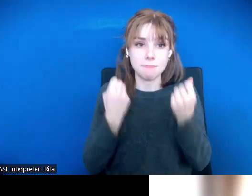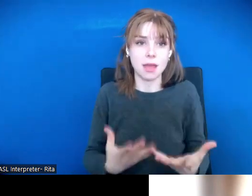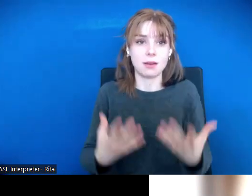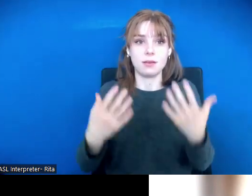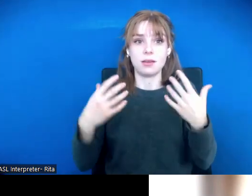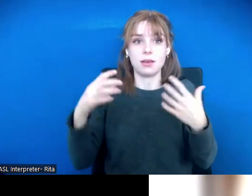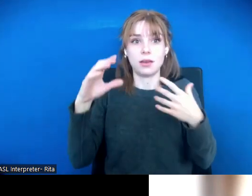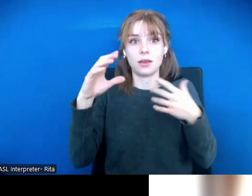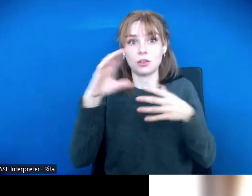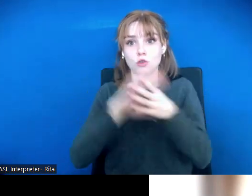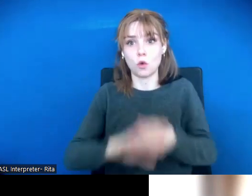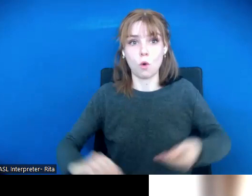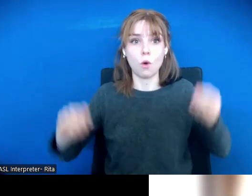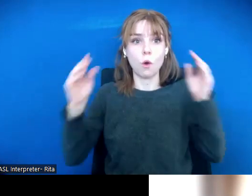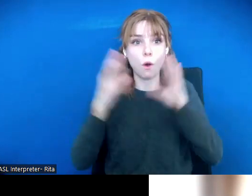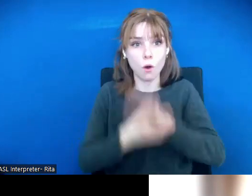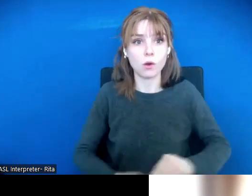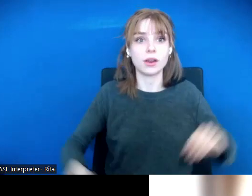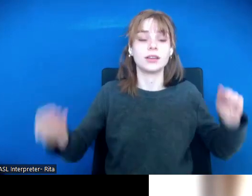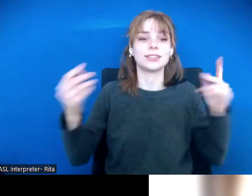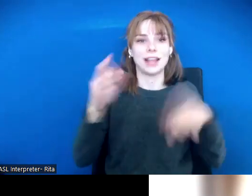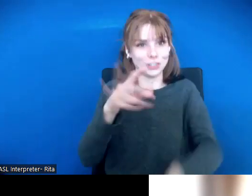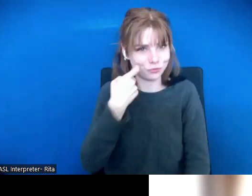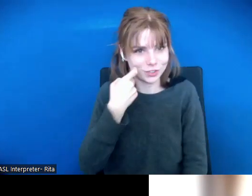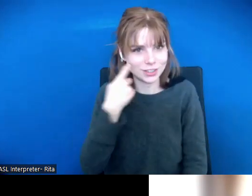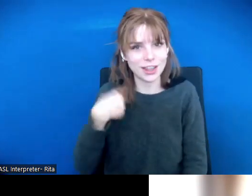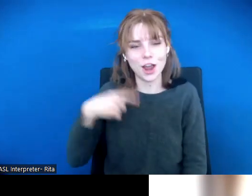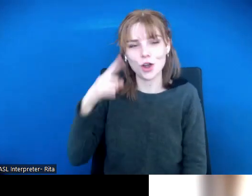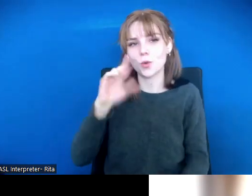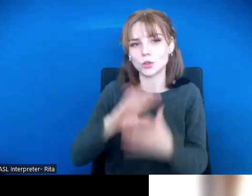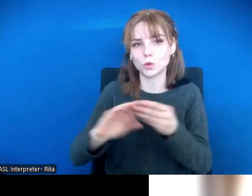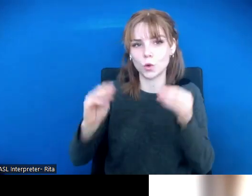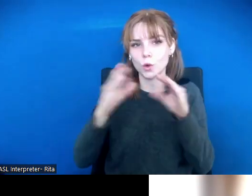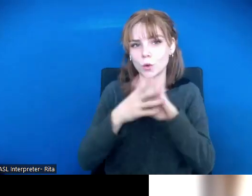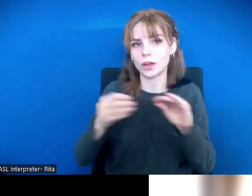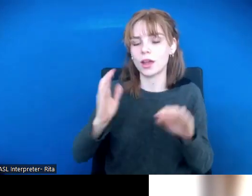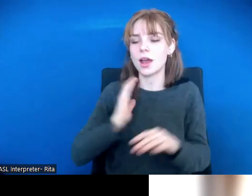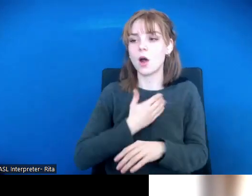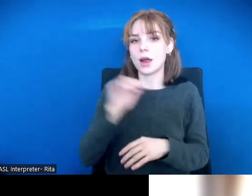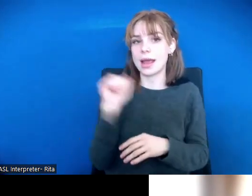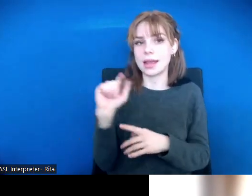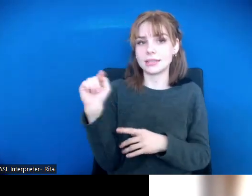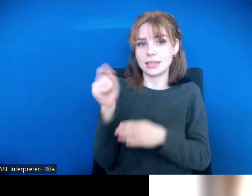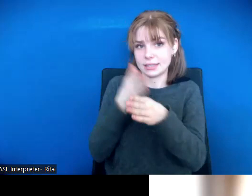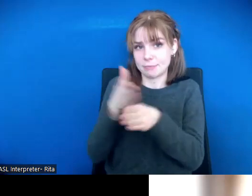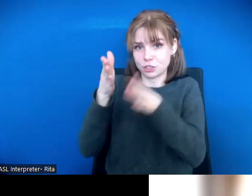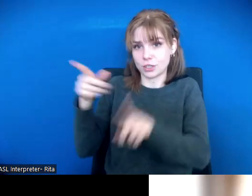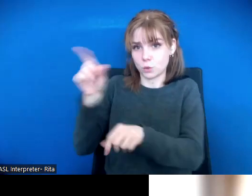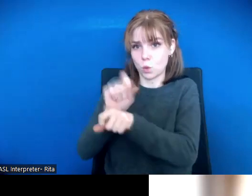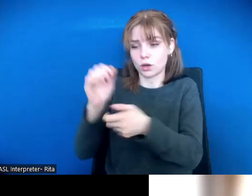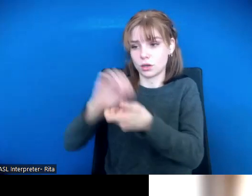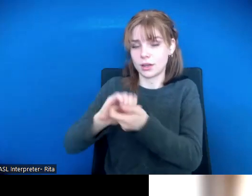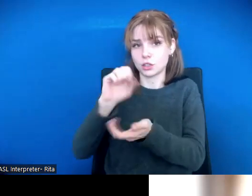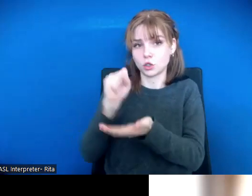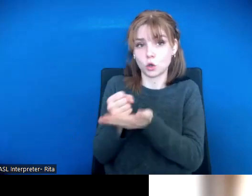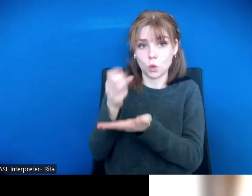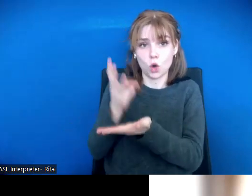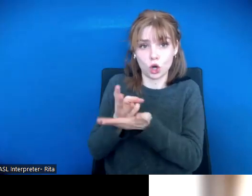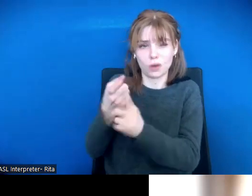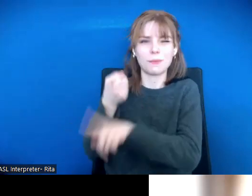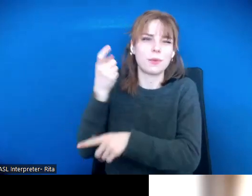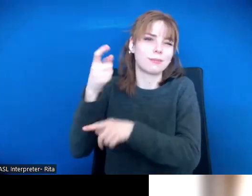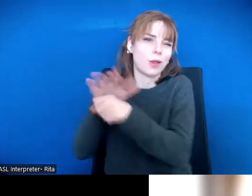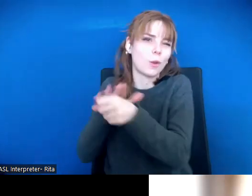We're here to help.